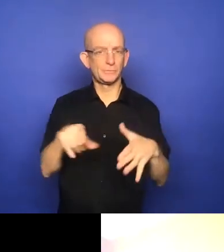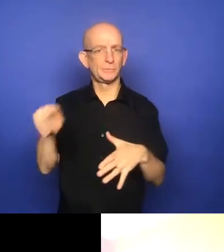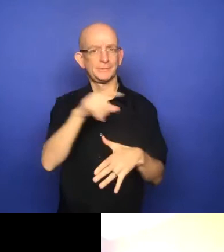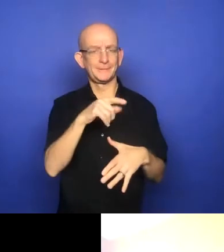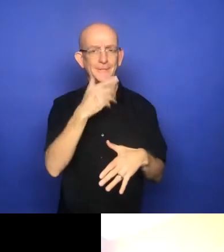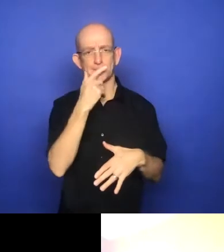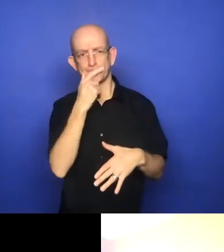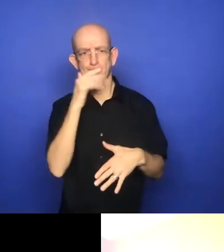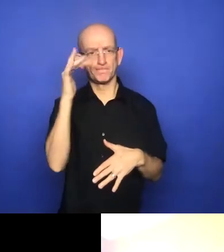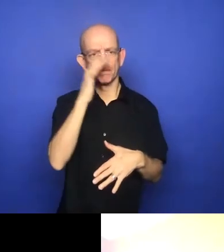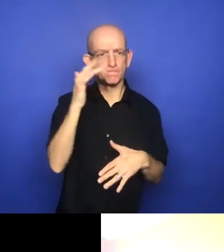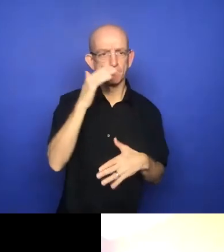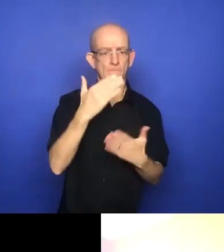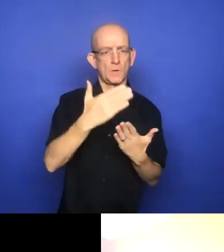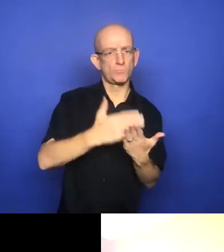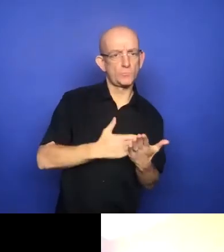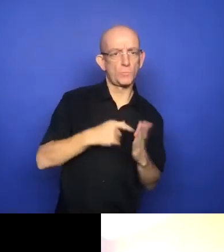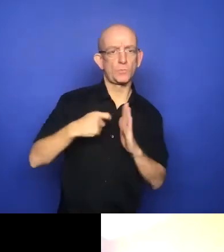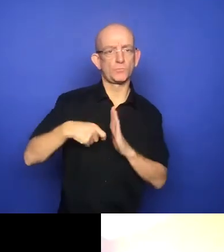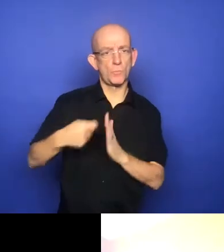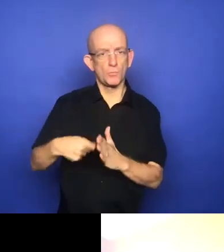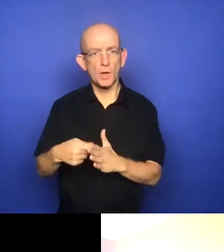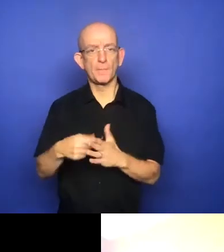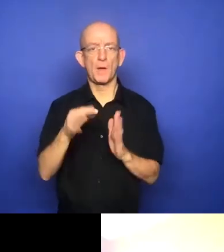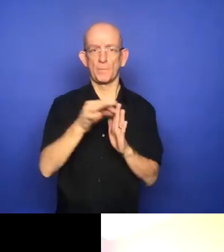policy on project, they have, they have to involve people who will be affected